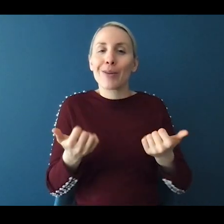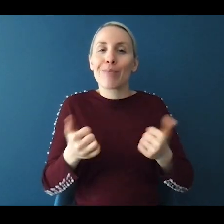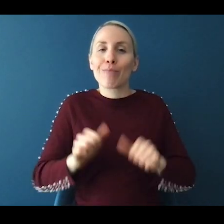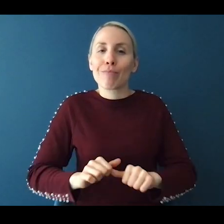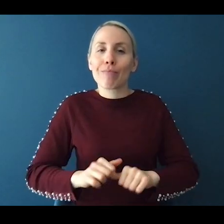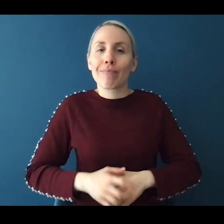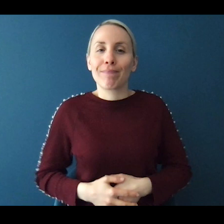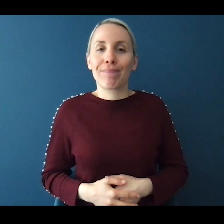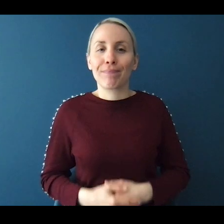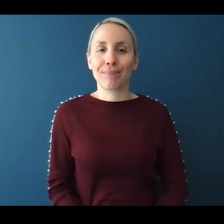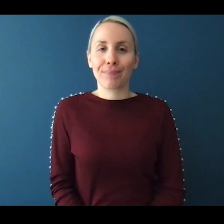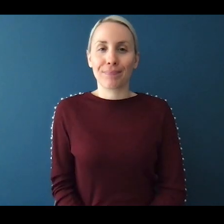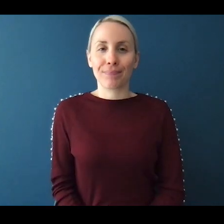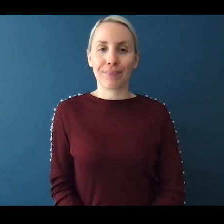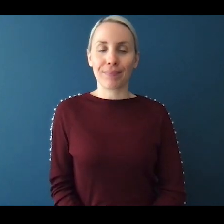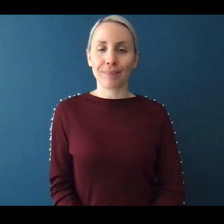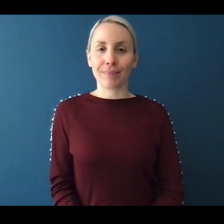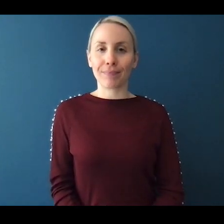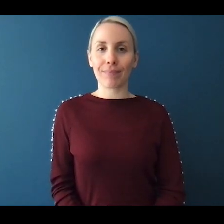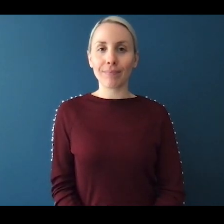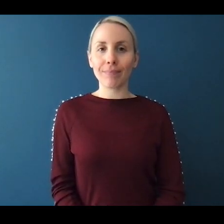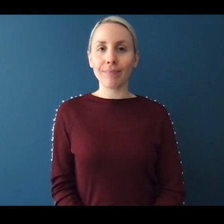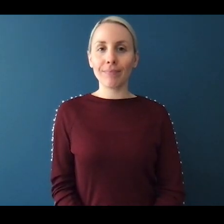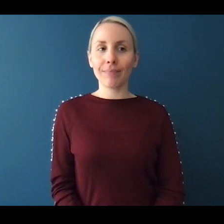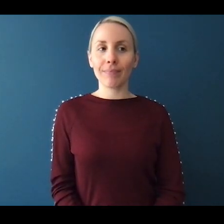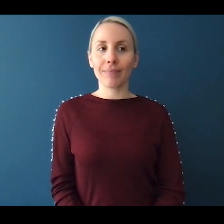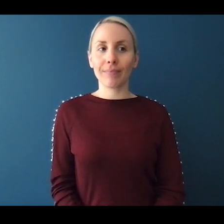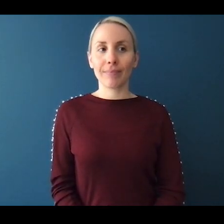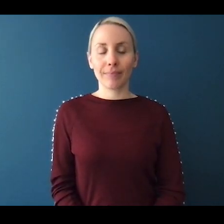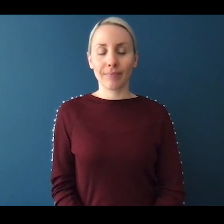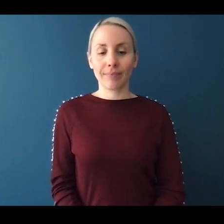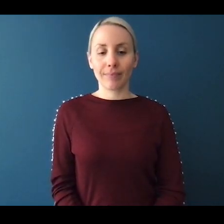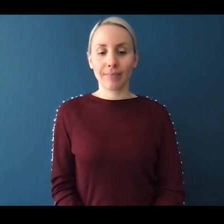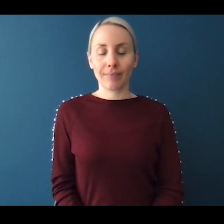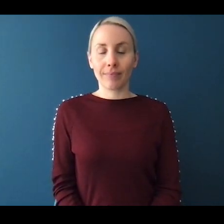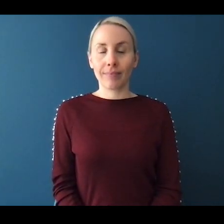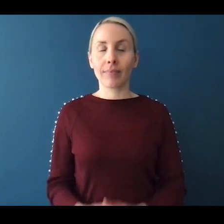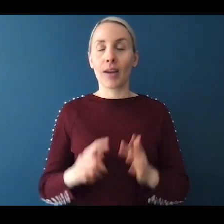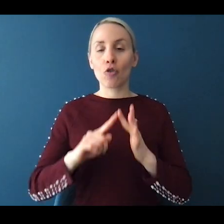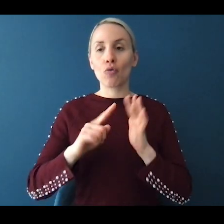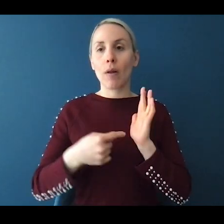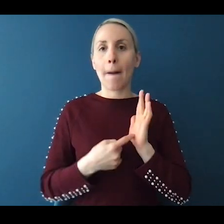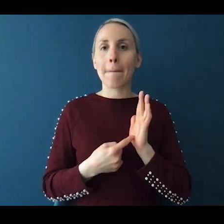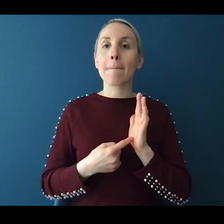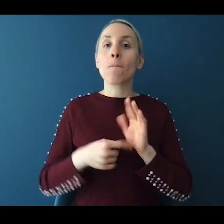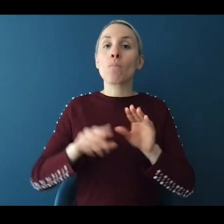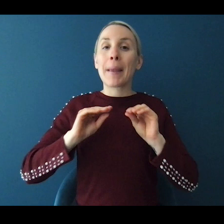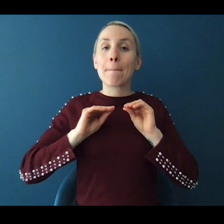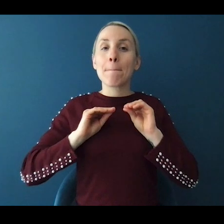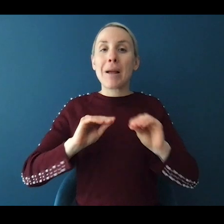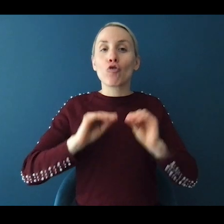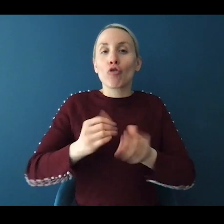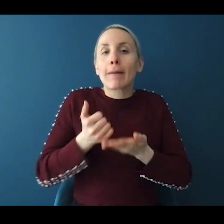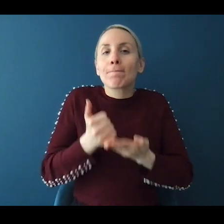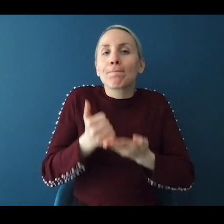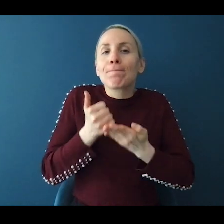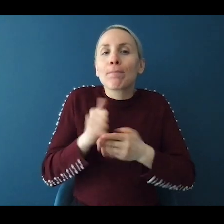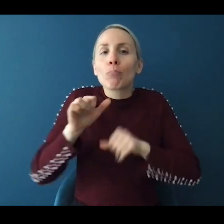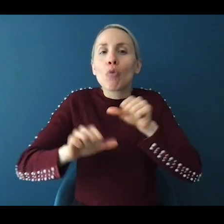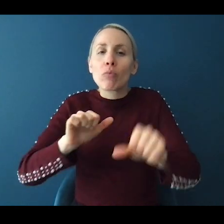up I think. I think one thing maybe is like how does the mentoring process work maybe